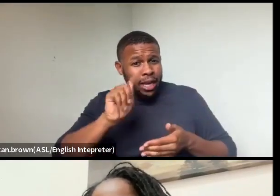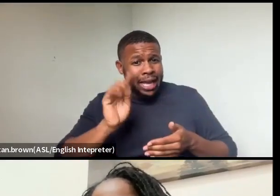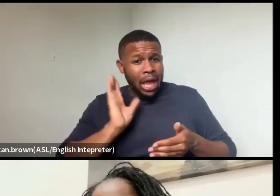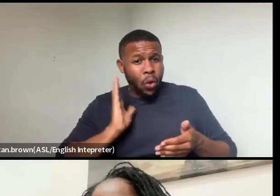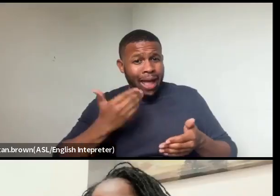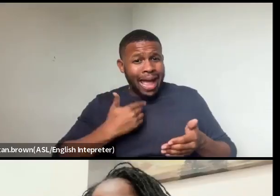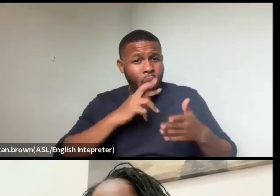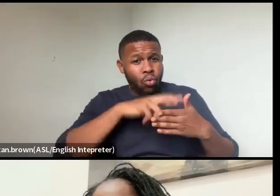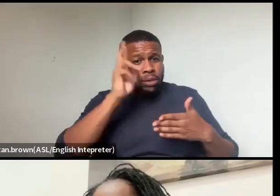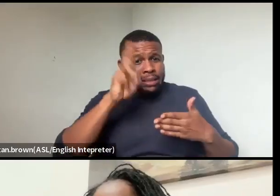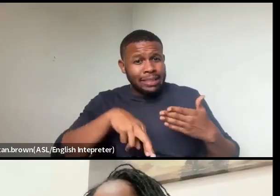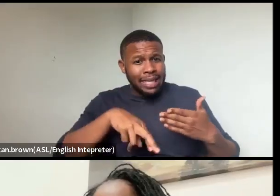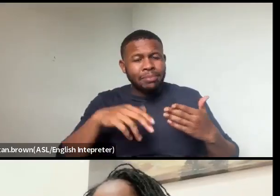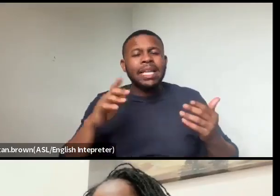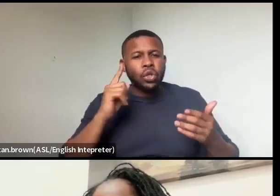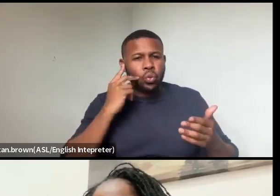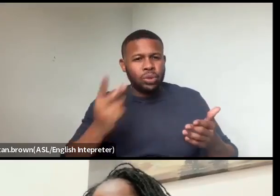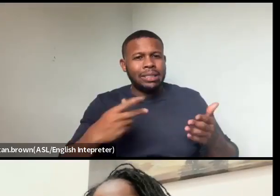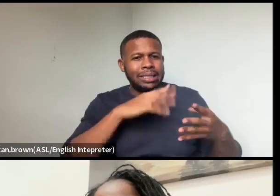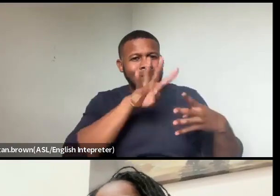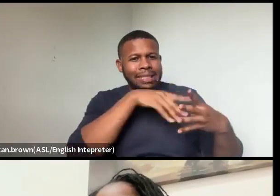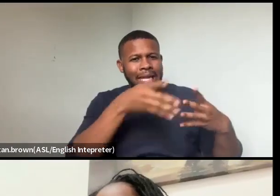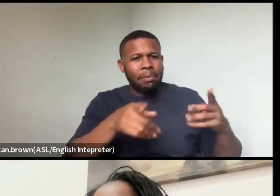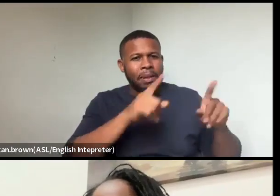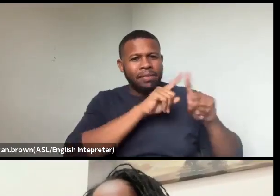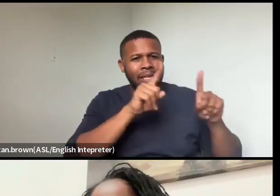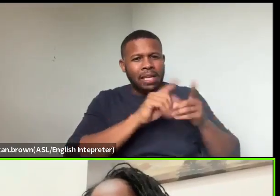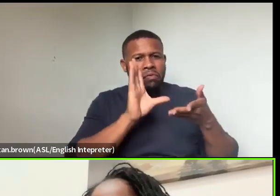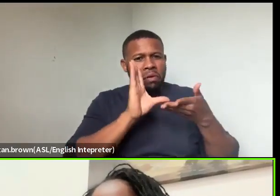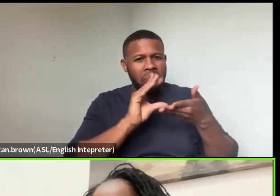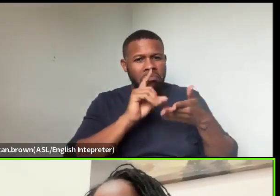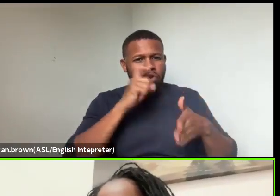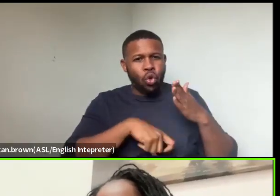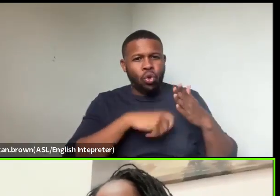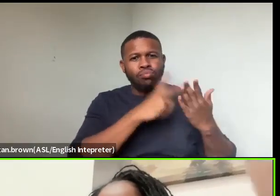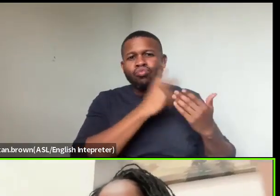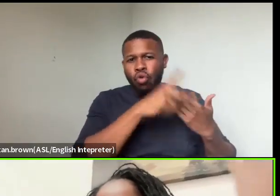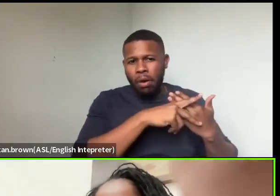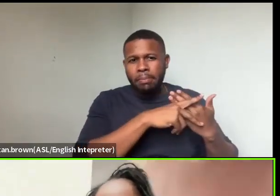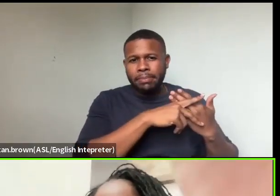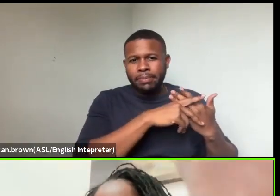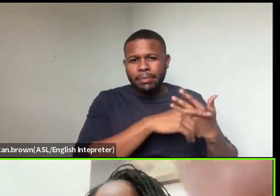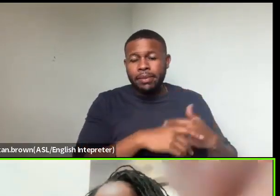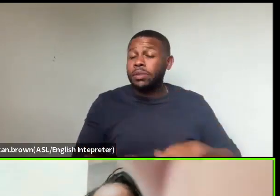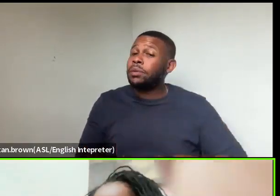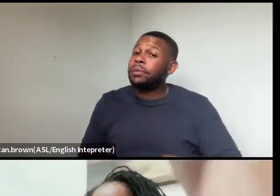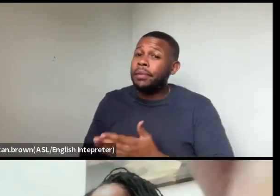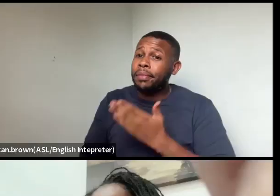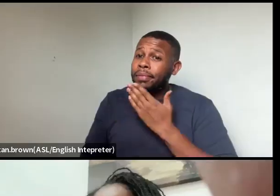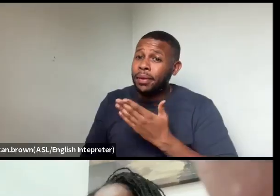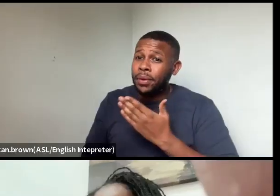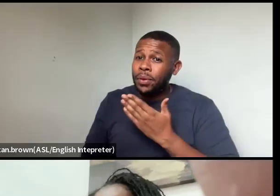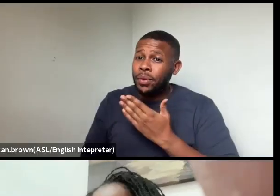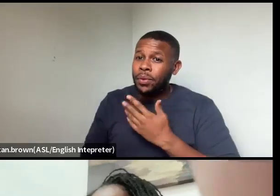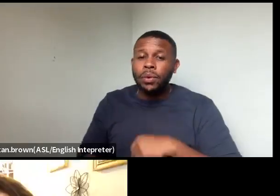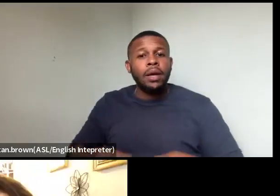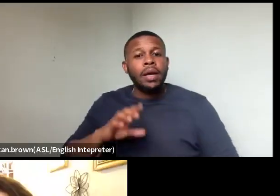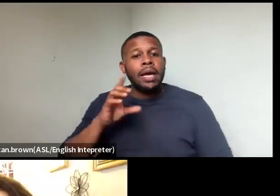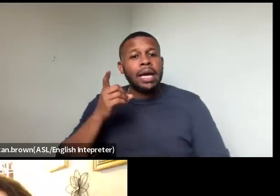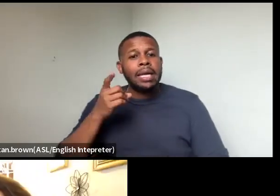think was probably the best. Oh, yeah. There are definitely other options out there people should look into.